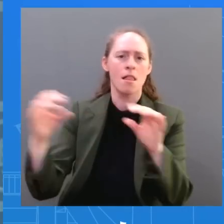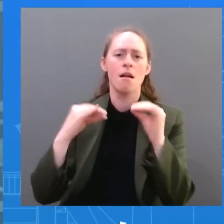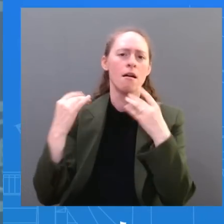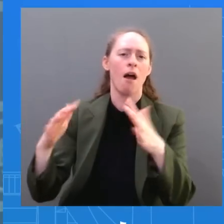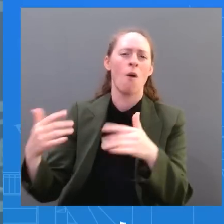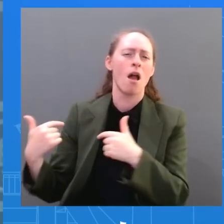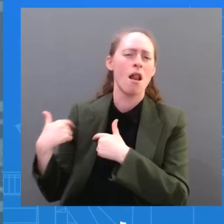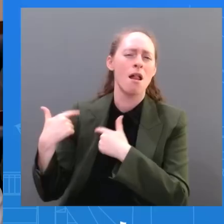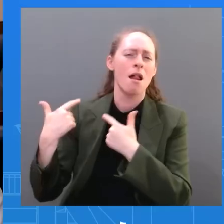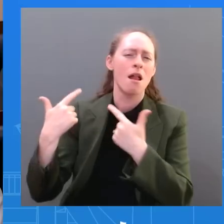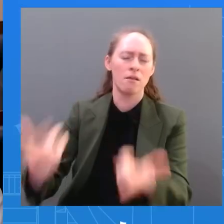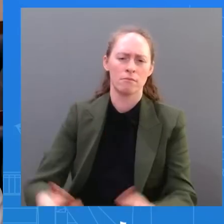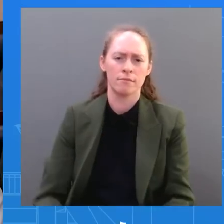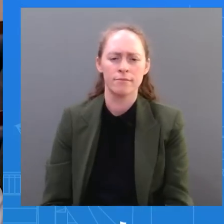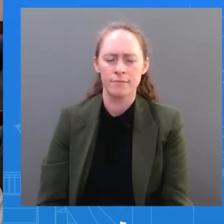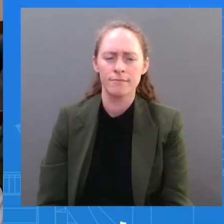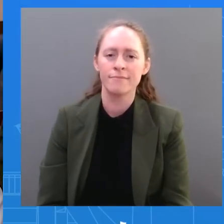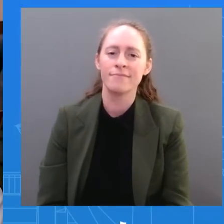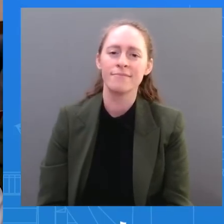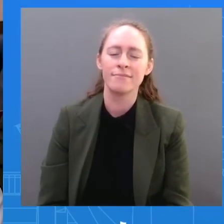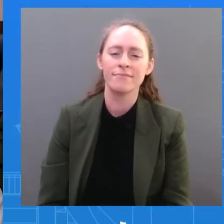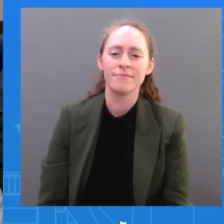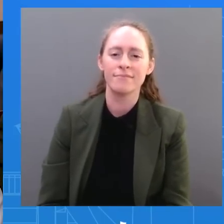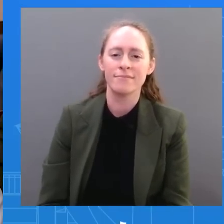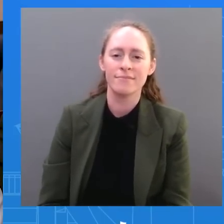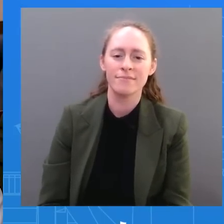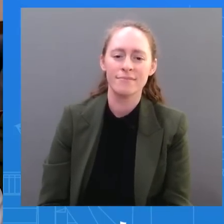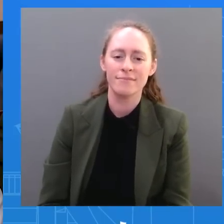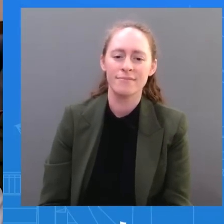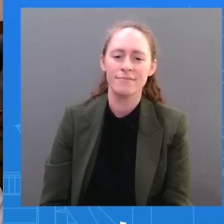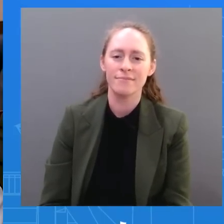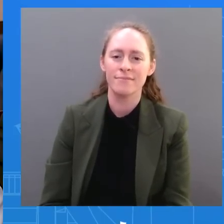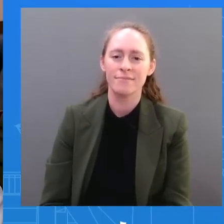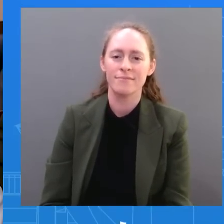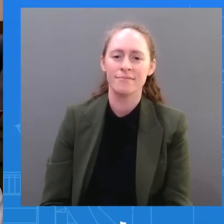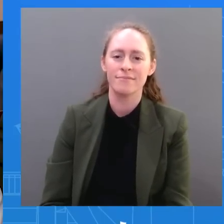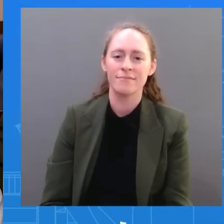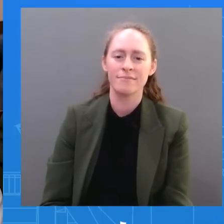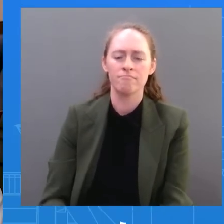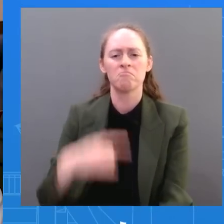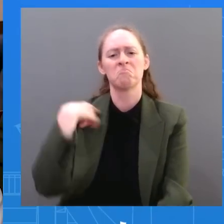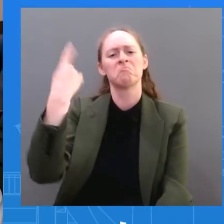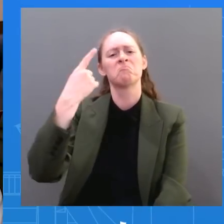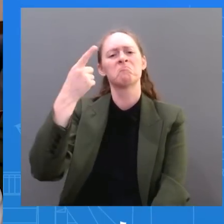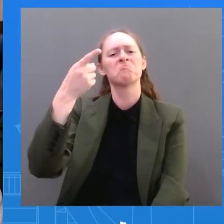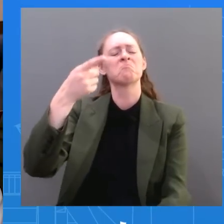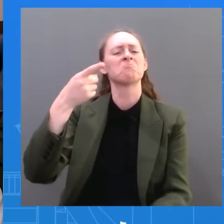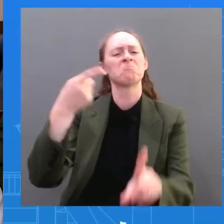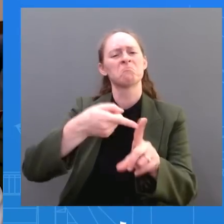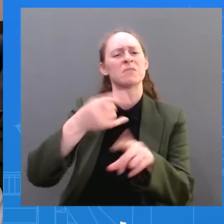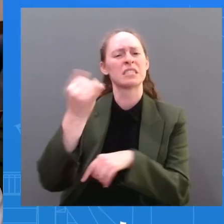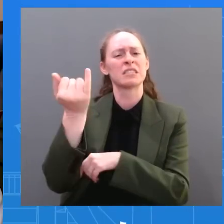on January 6th hearings. I mean, I know the White House has been pretty clear that due to the unique situation of January 6th,